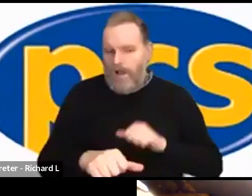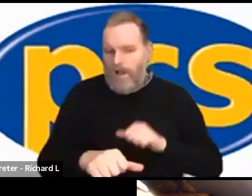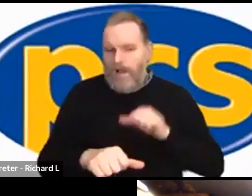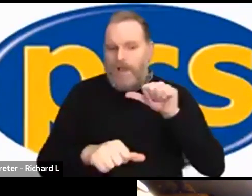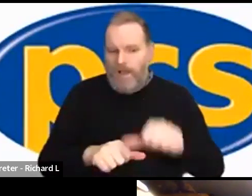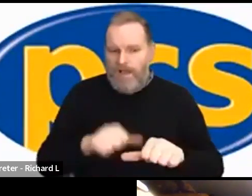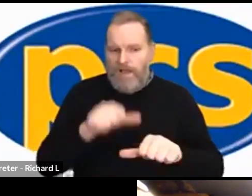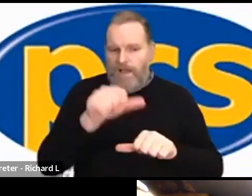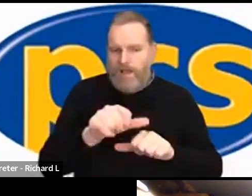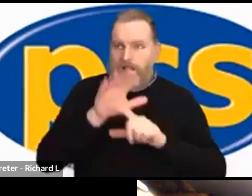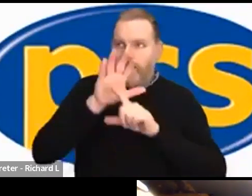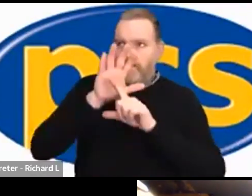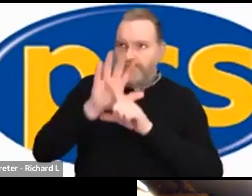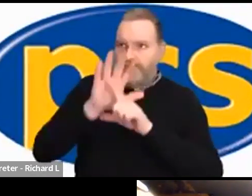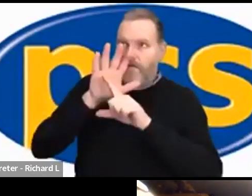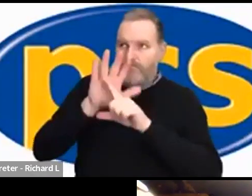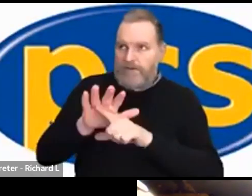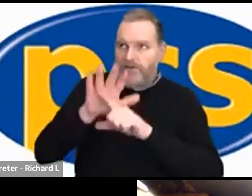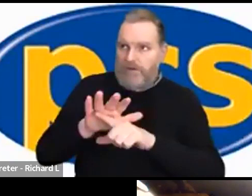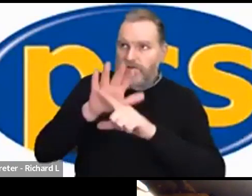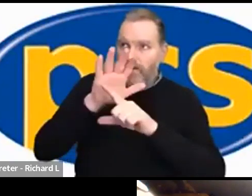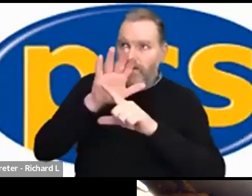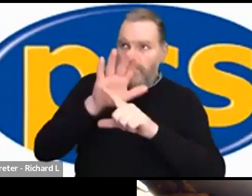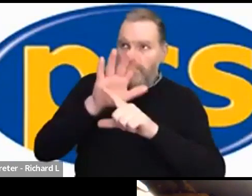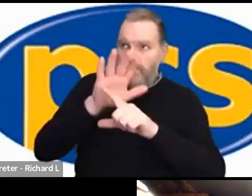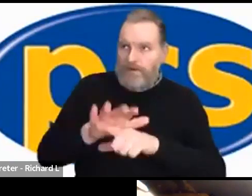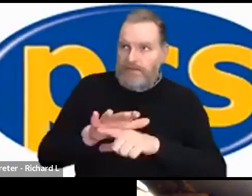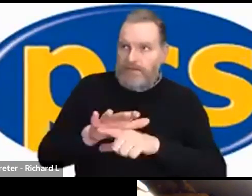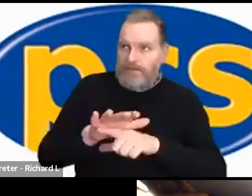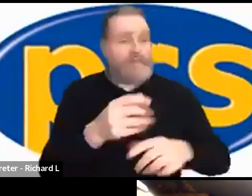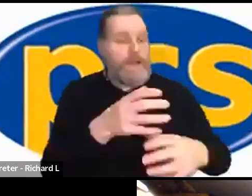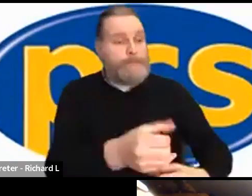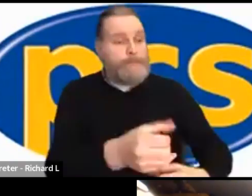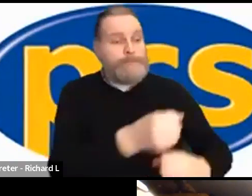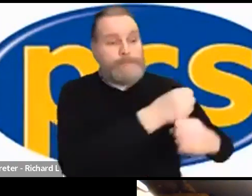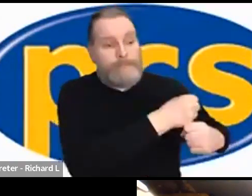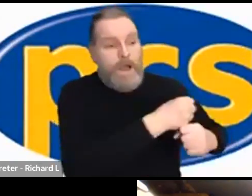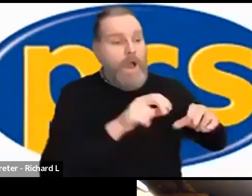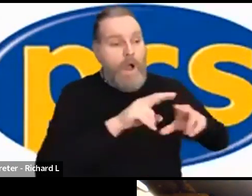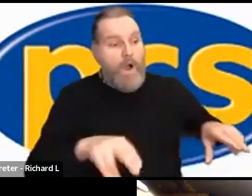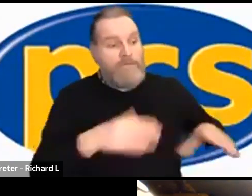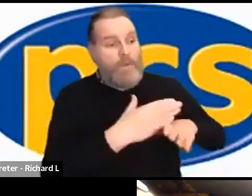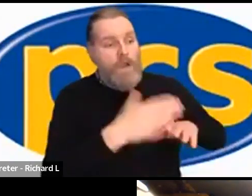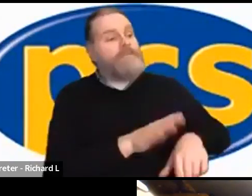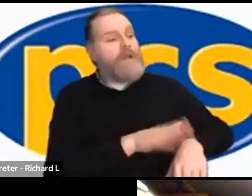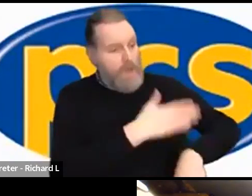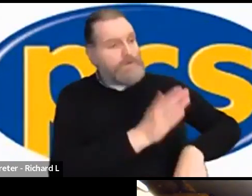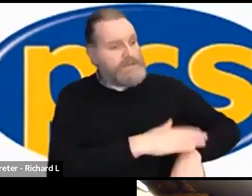n that win this n that win this time it is to build pressure over a period of time through some through some people out for long periods, then, supported by